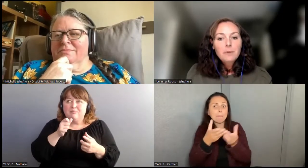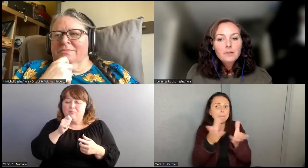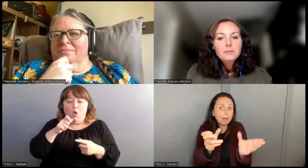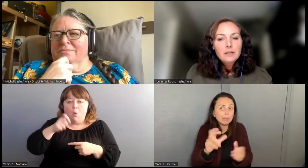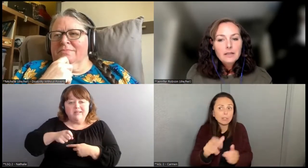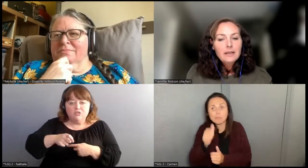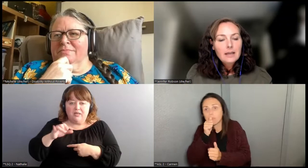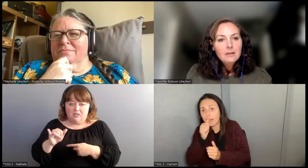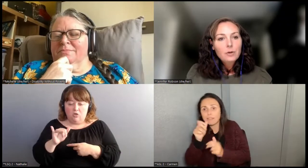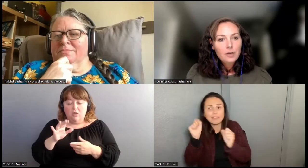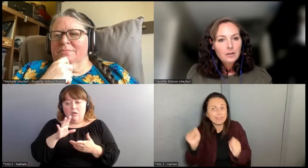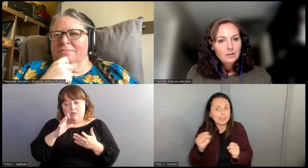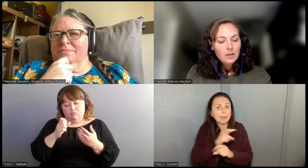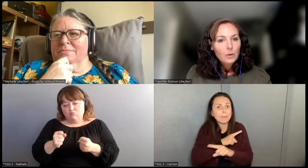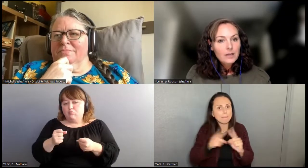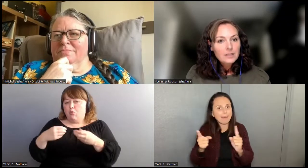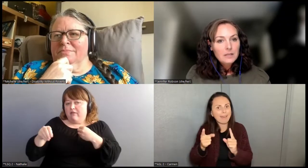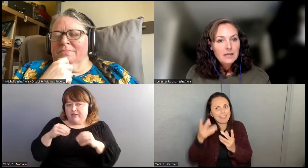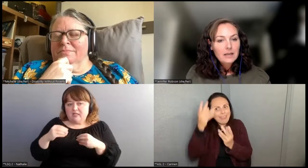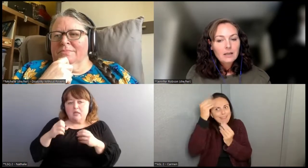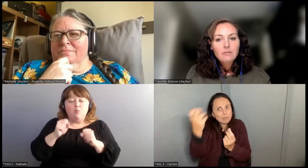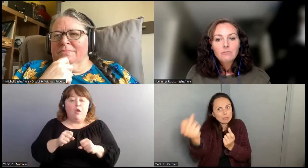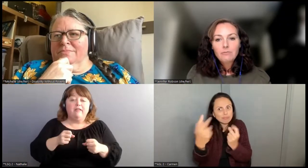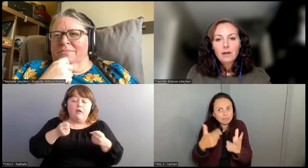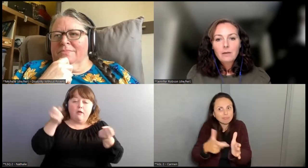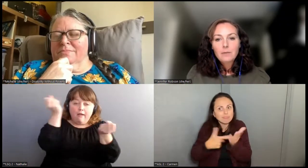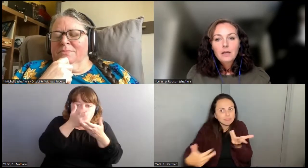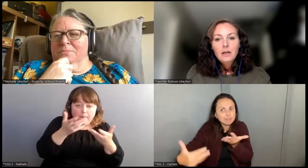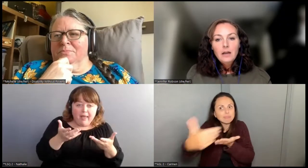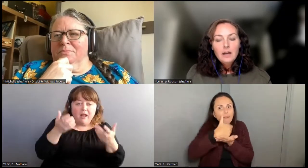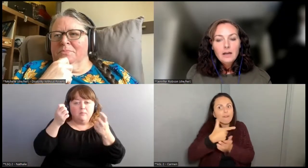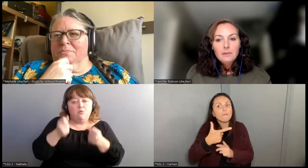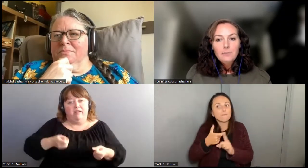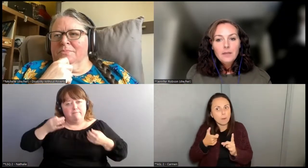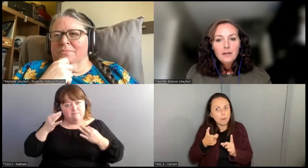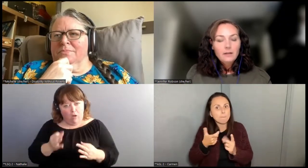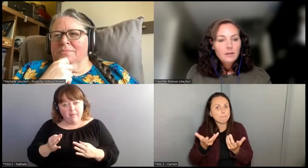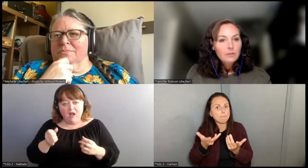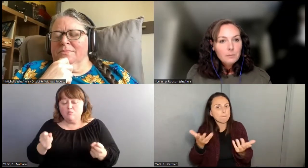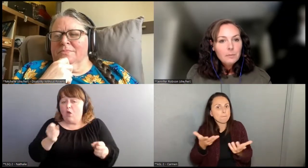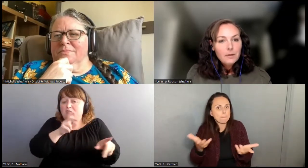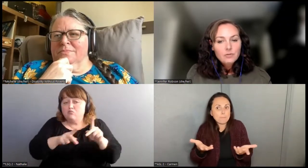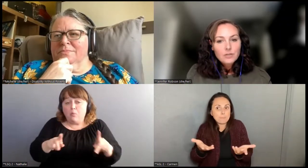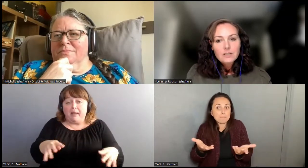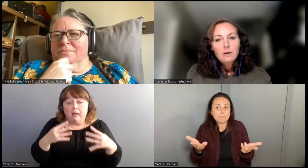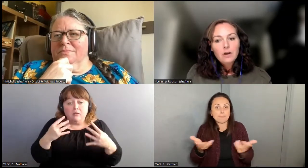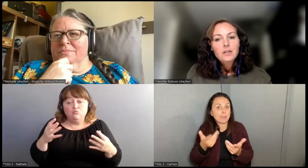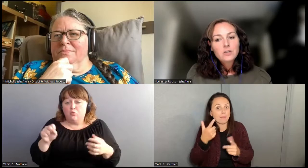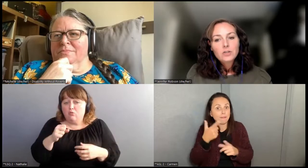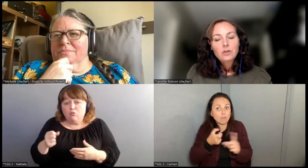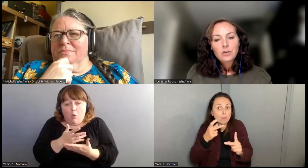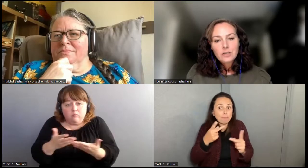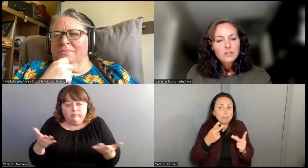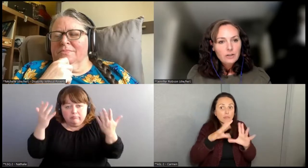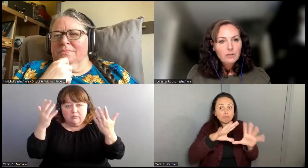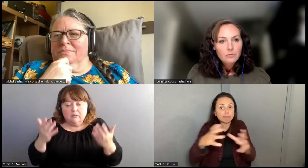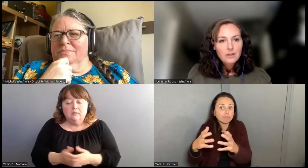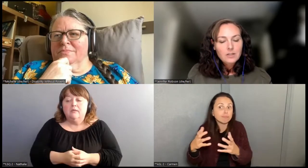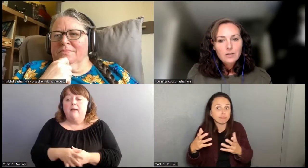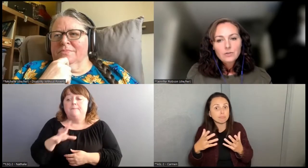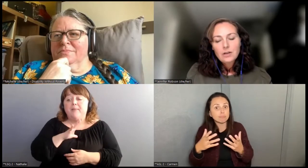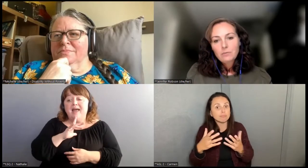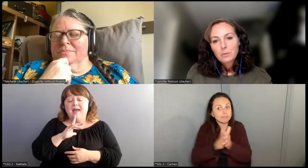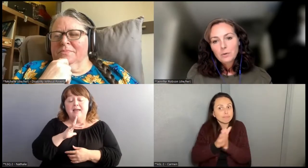NOT. THE INPUT HAS TO BE TAKEN FROM THE INTERESTED PARTIES AND TURNED INTO DRAFT PROPOSALS BEFORE